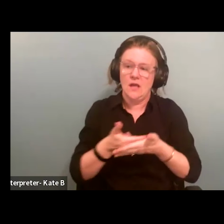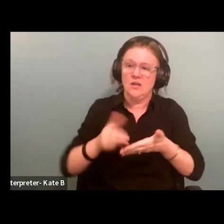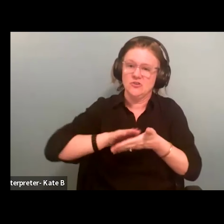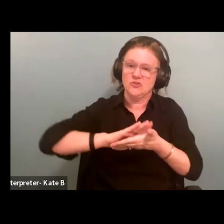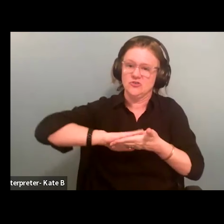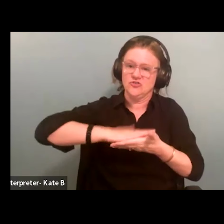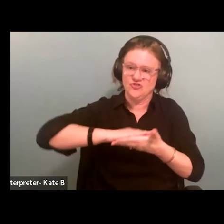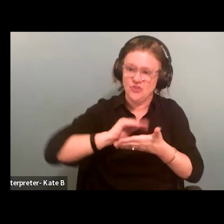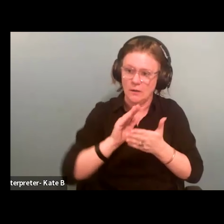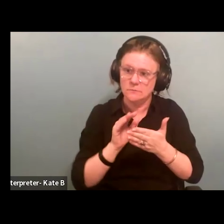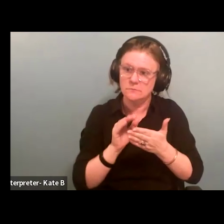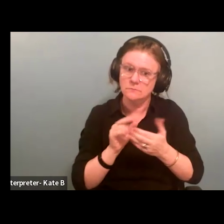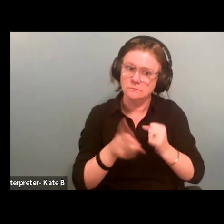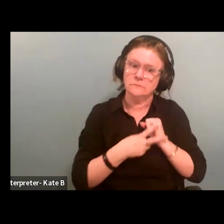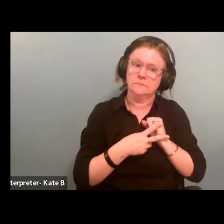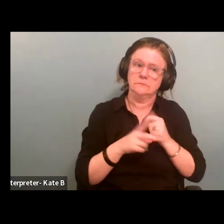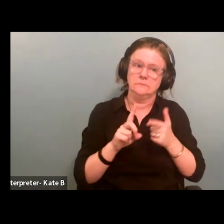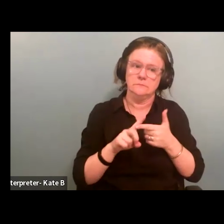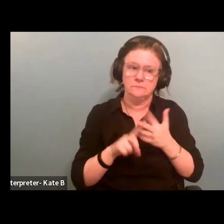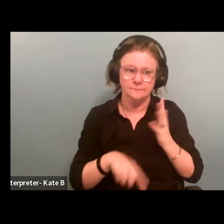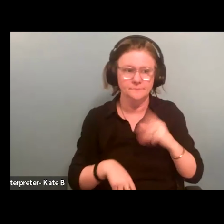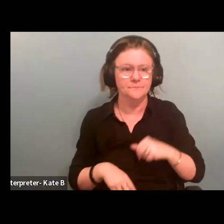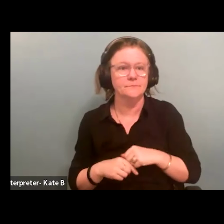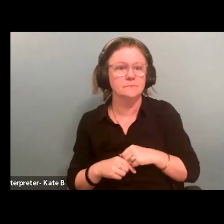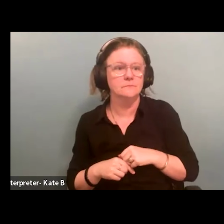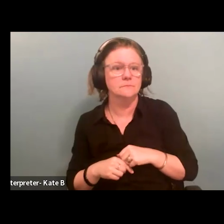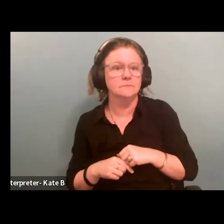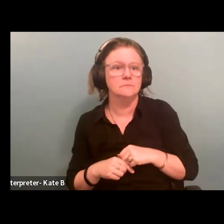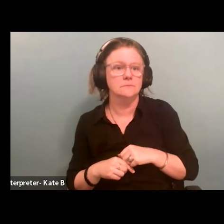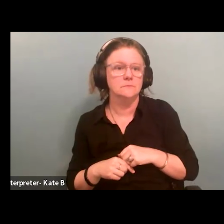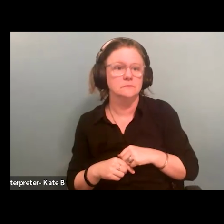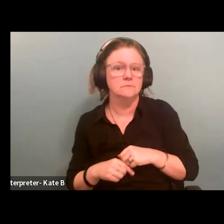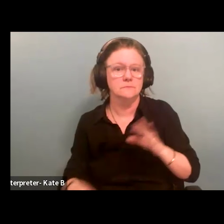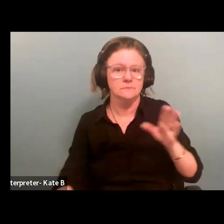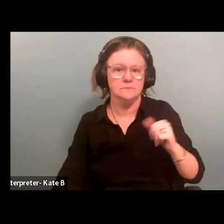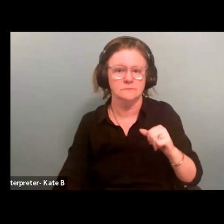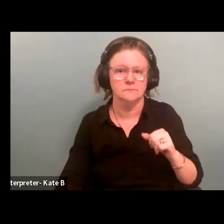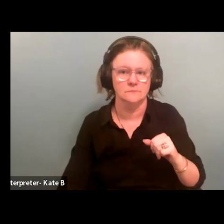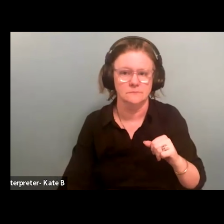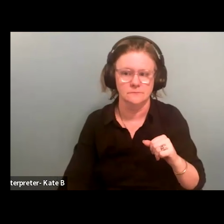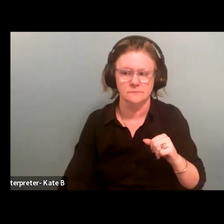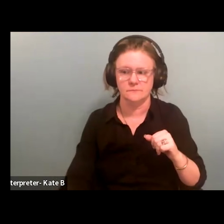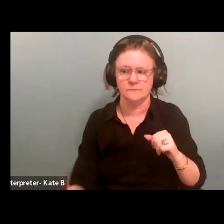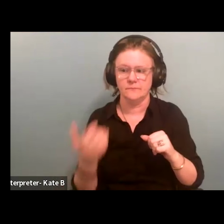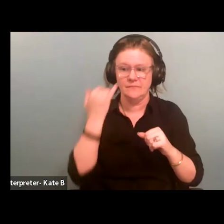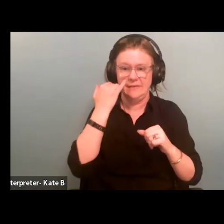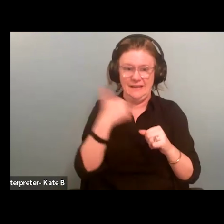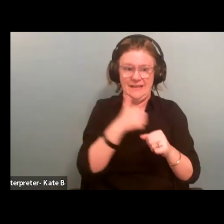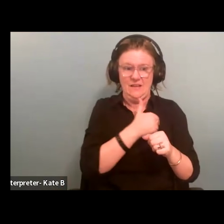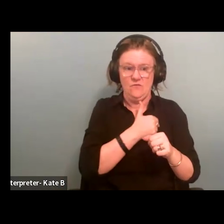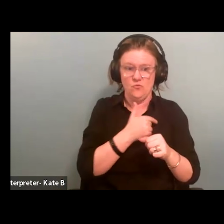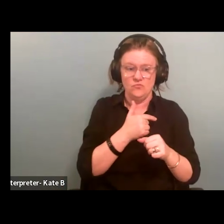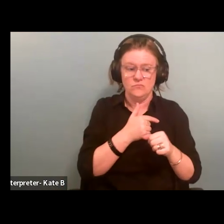and don't sign any documents unless you understand them. There's five criteria when we get a report of need that